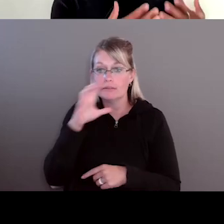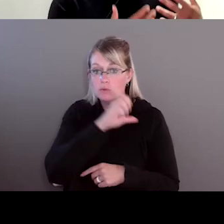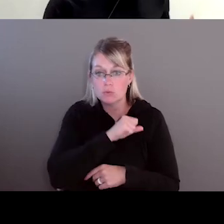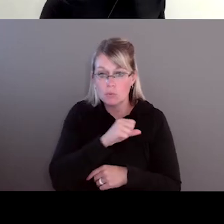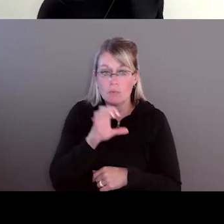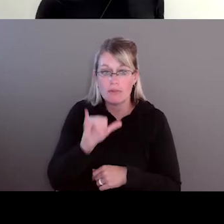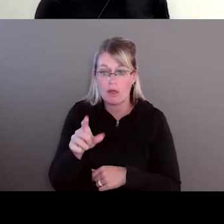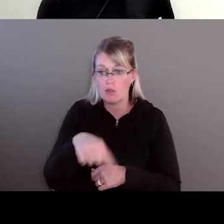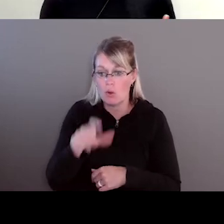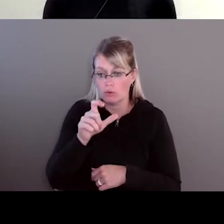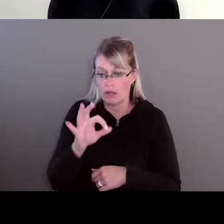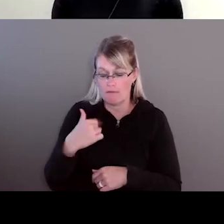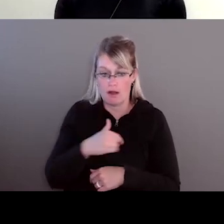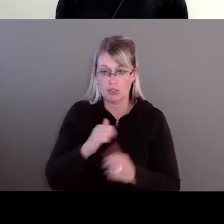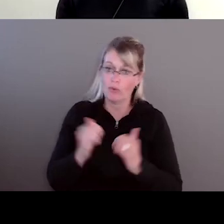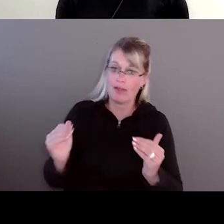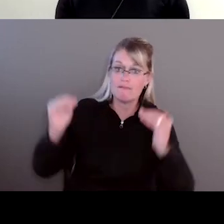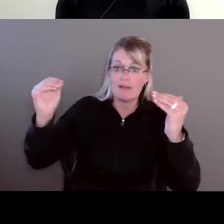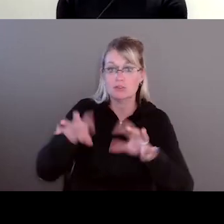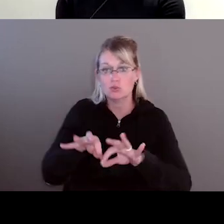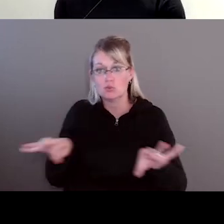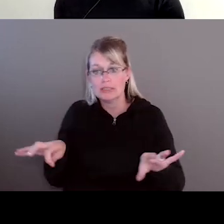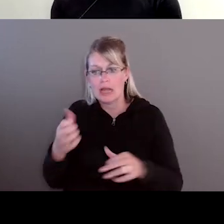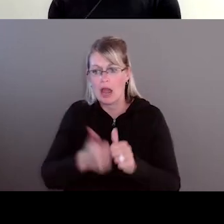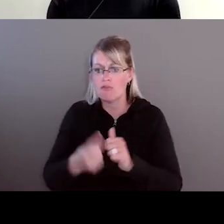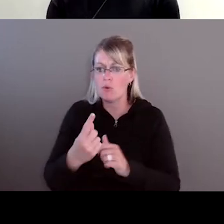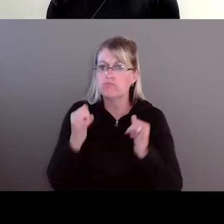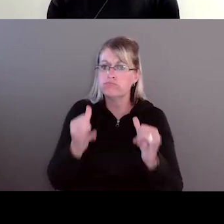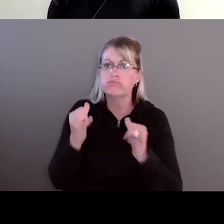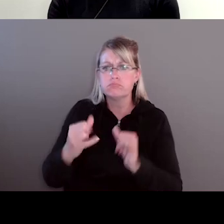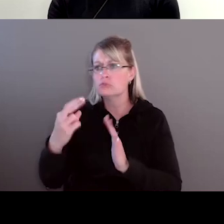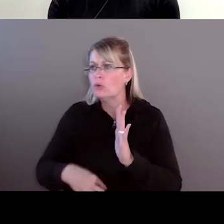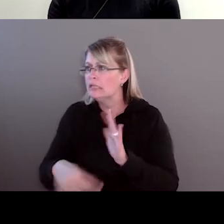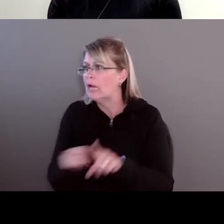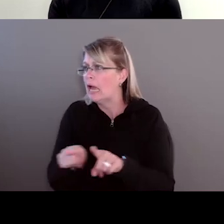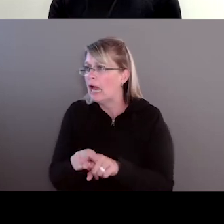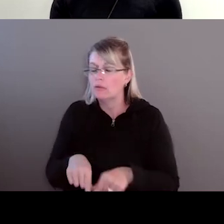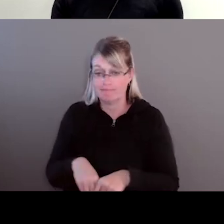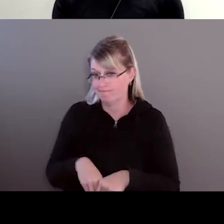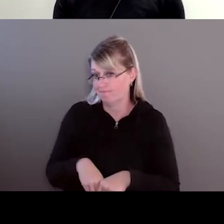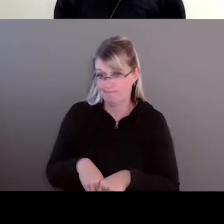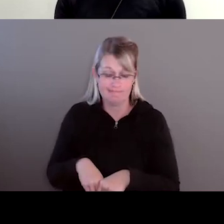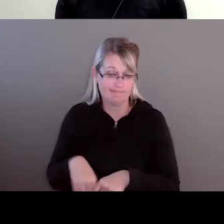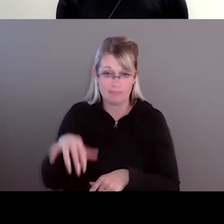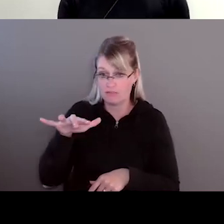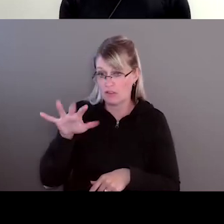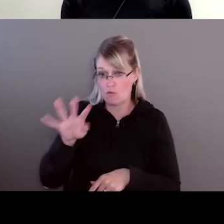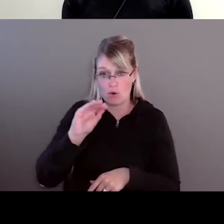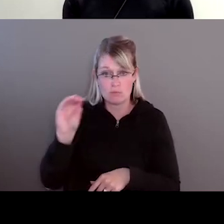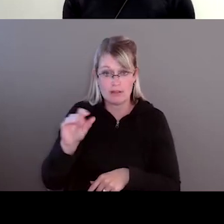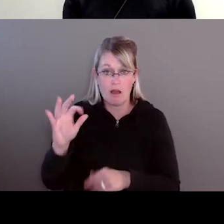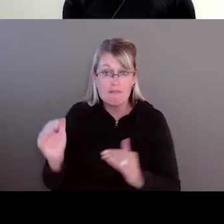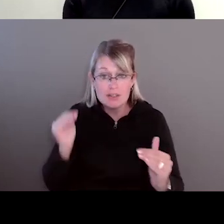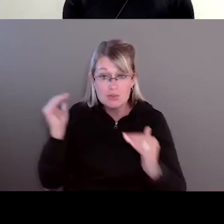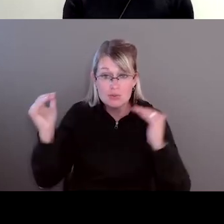those of us with advanced degrees, everyone else reads at that level. 54% of adults in the United